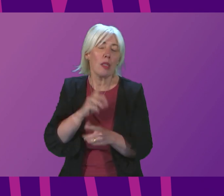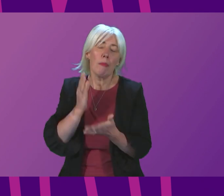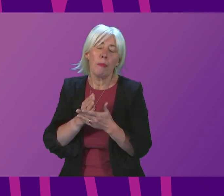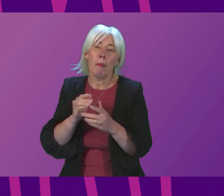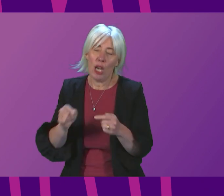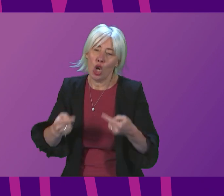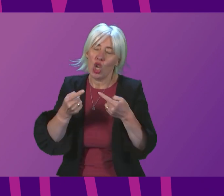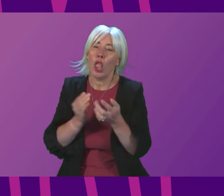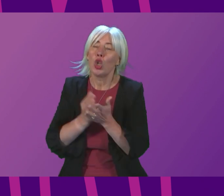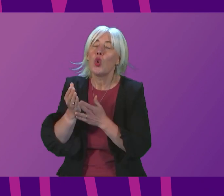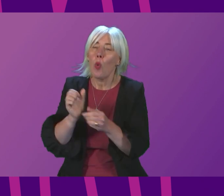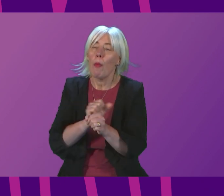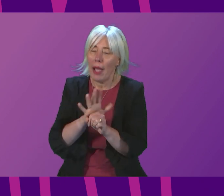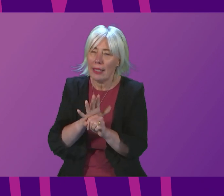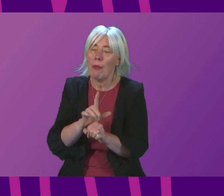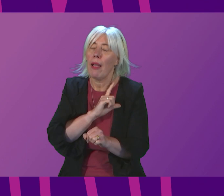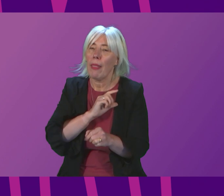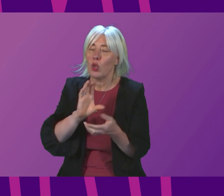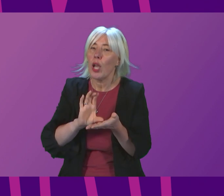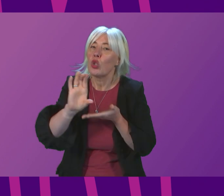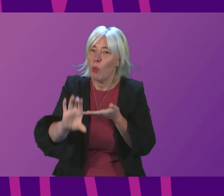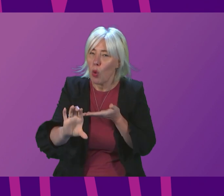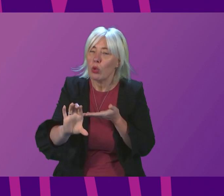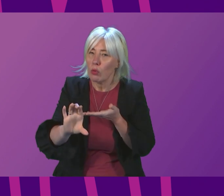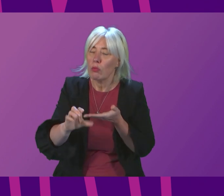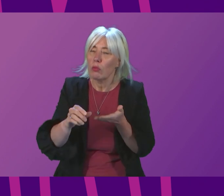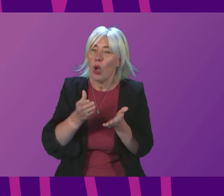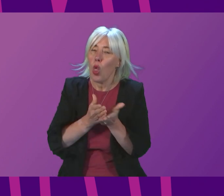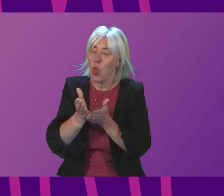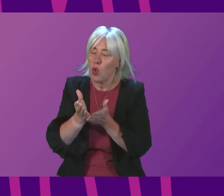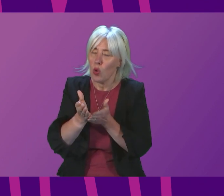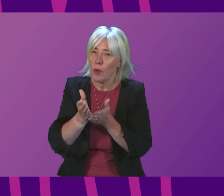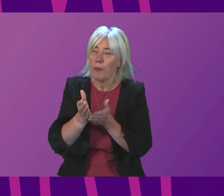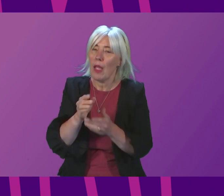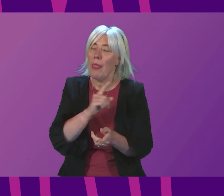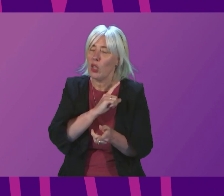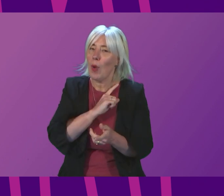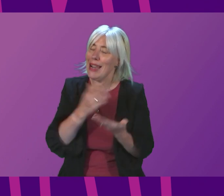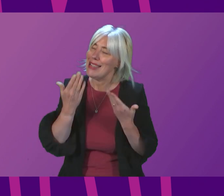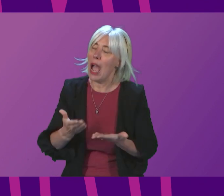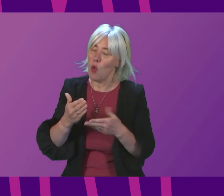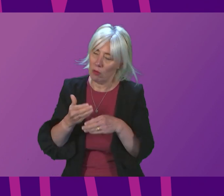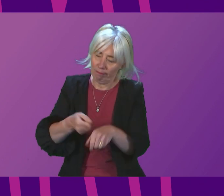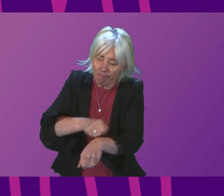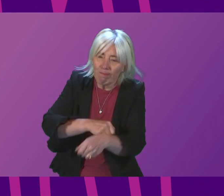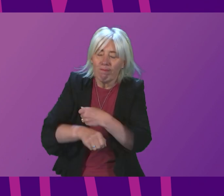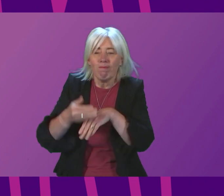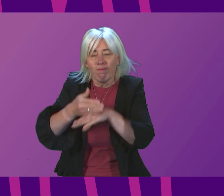That is why we have financially supported dentists during the pandemic, and it is why we are taking action now to further support dentists.